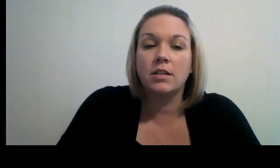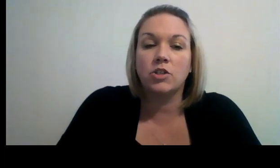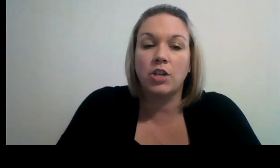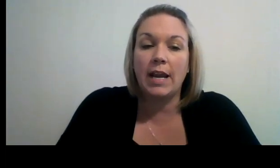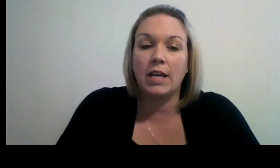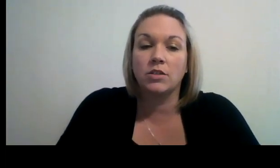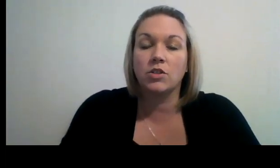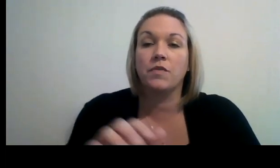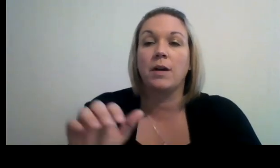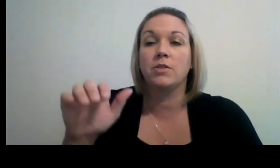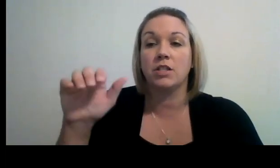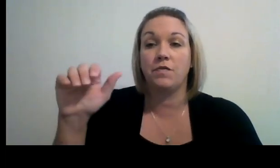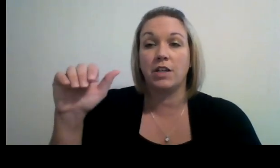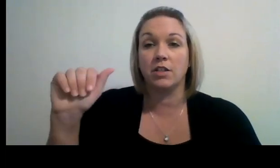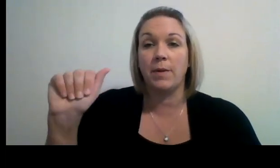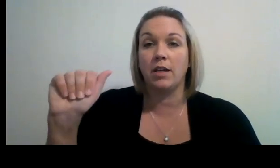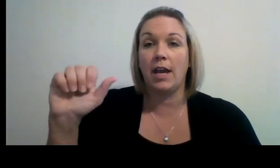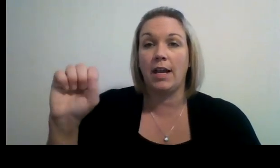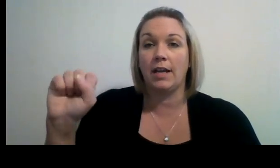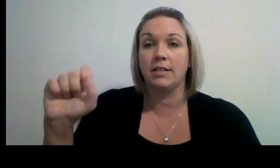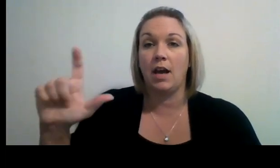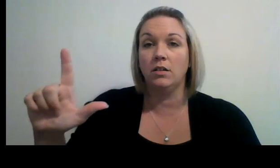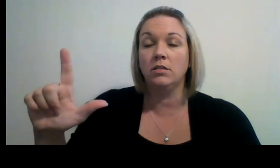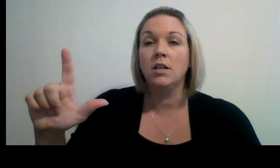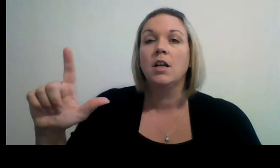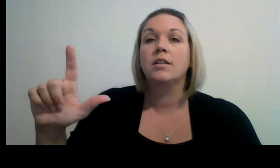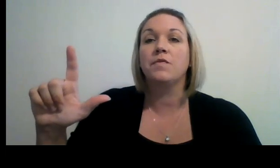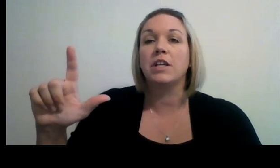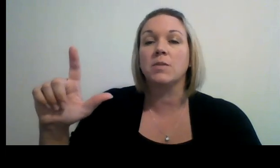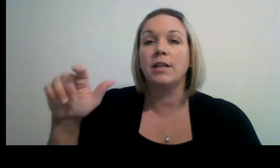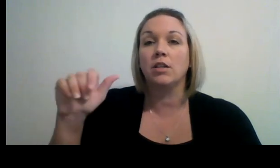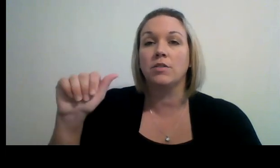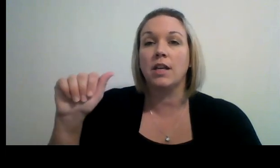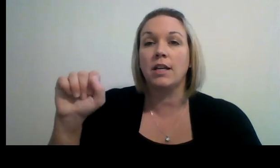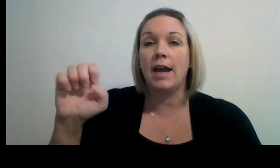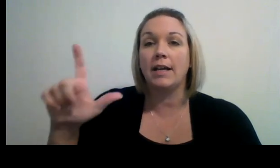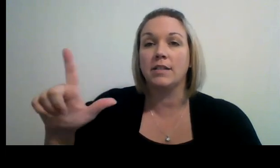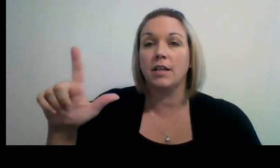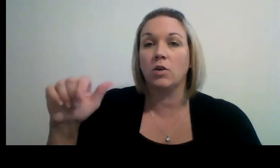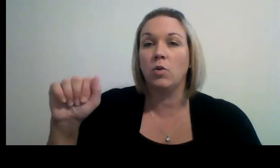the change from just fingerspelling A-S-L, the fingerspelled loan sign adds a